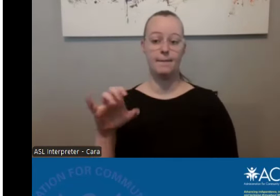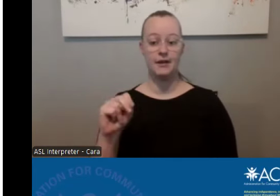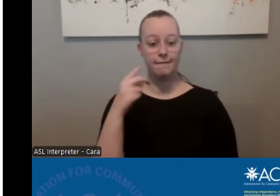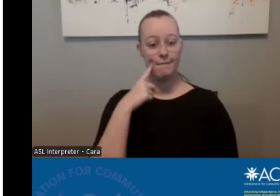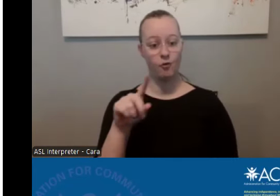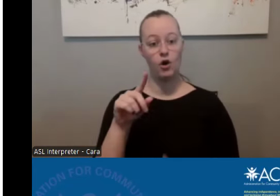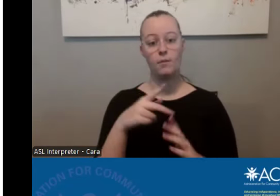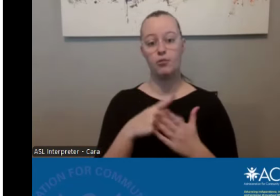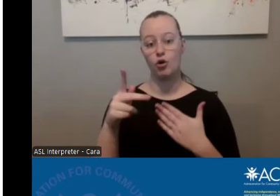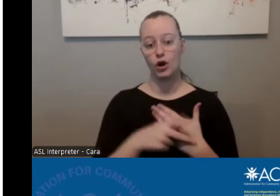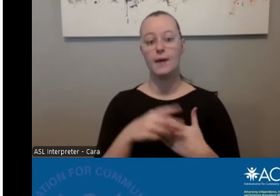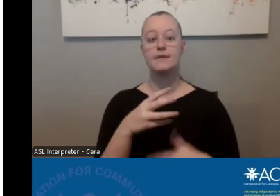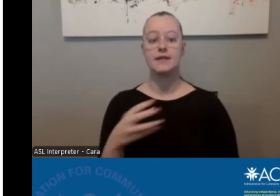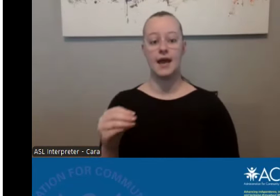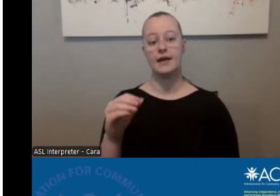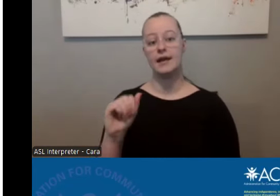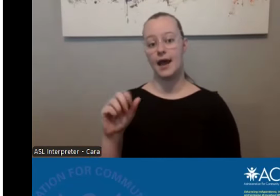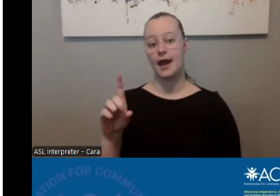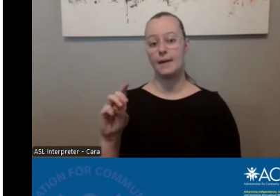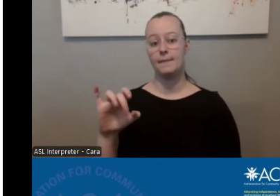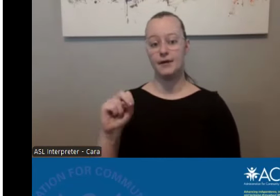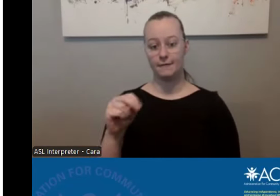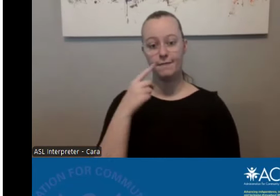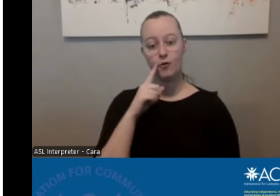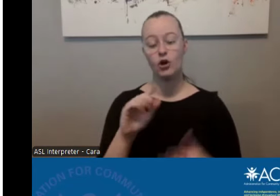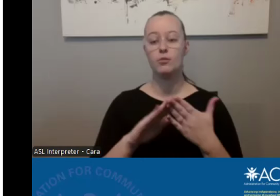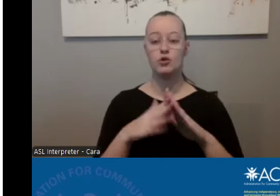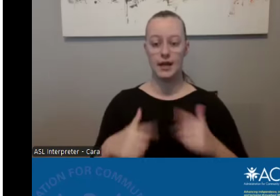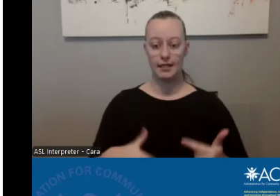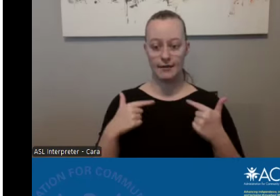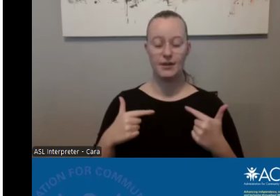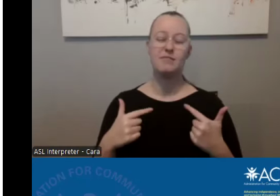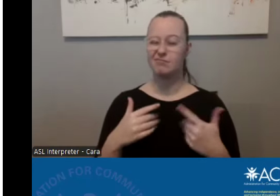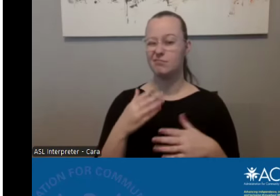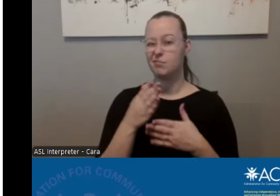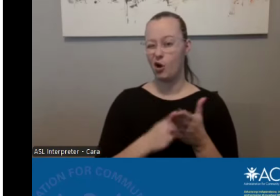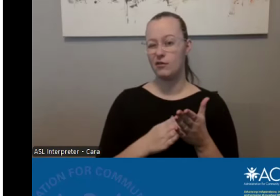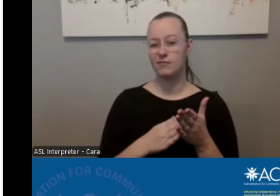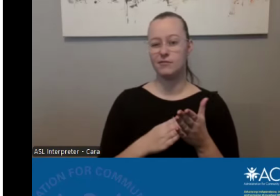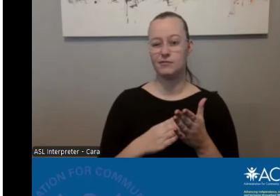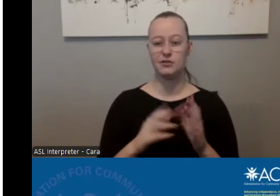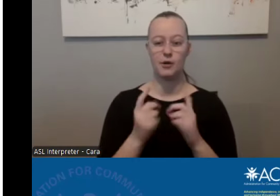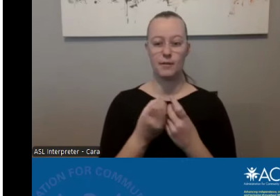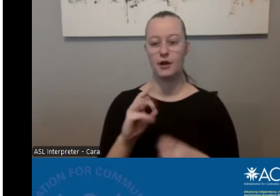is part of the Department of Health and Human Services. I am a white middle-aged woman with brown